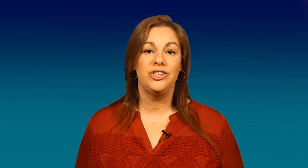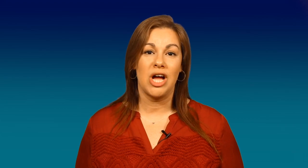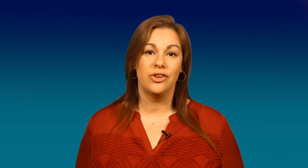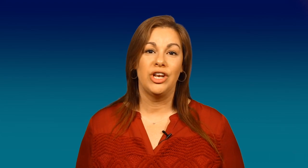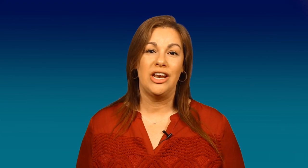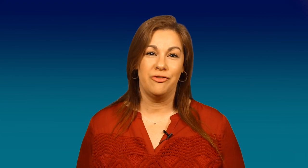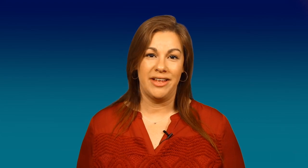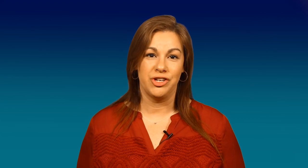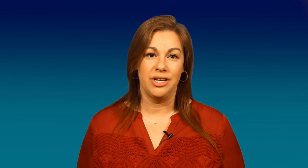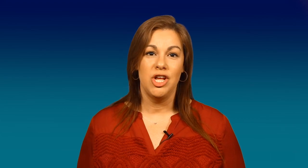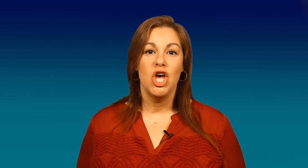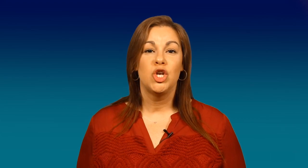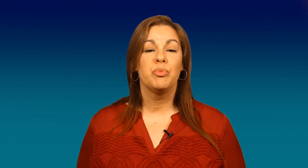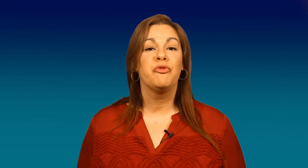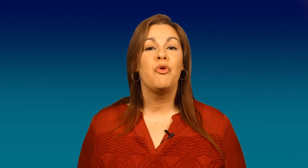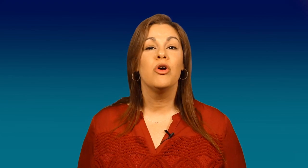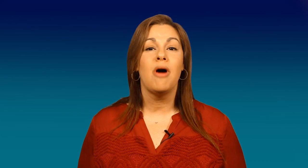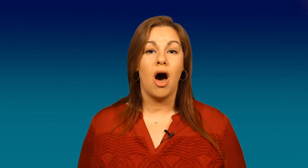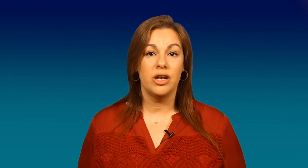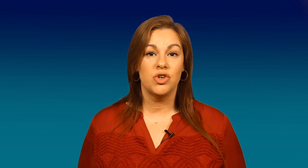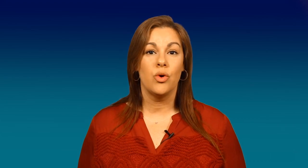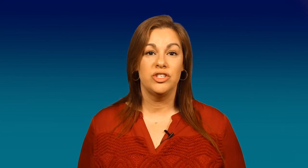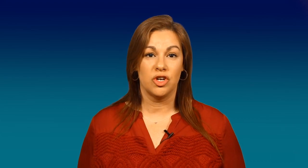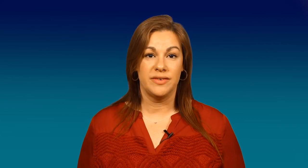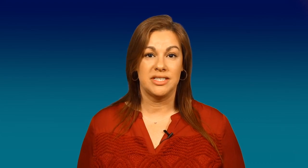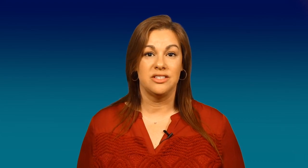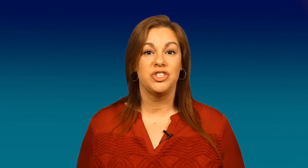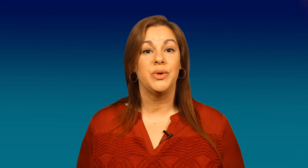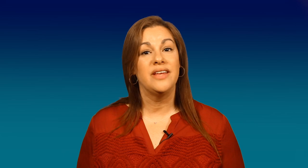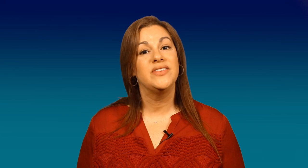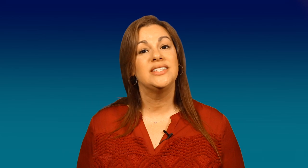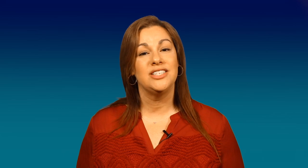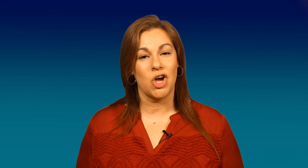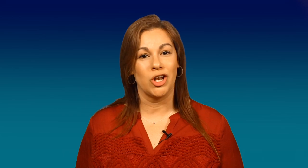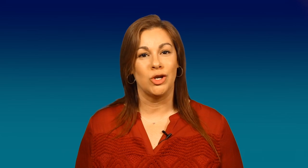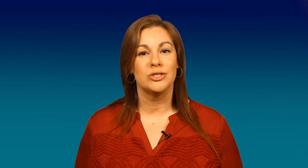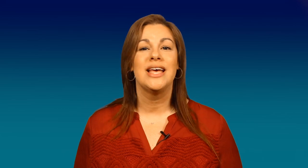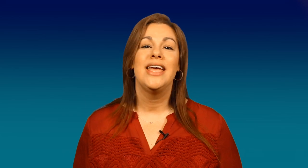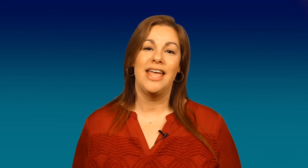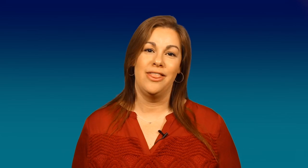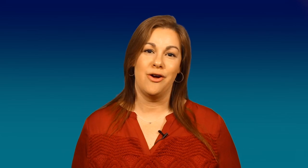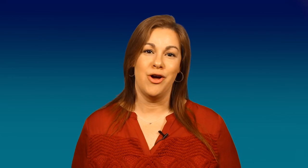Intervention to perform auditory services to infants and toddlers in their home.